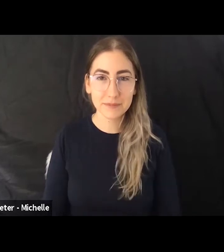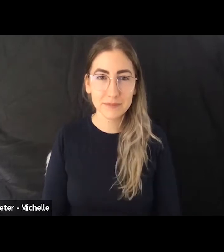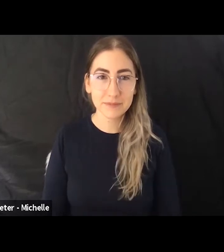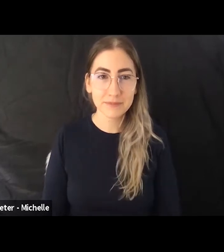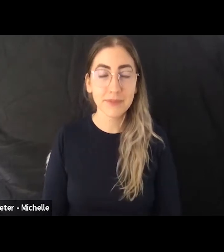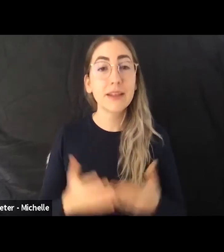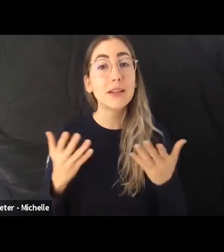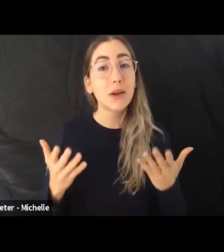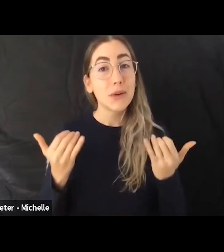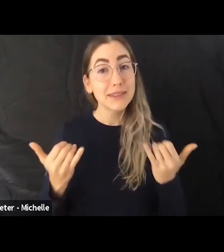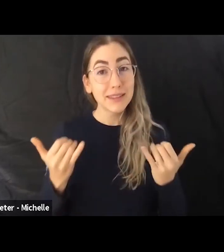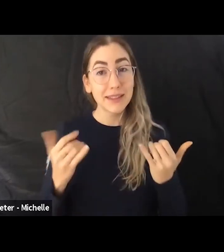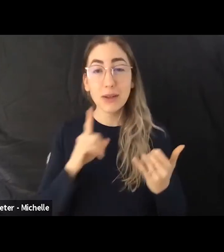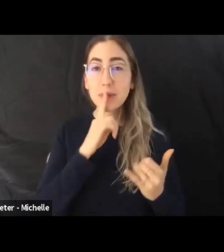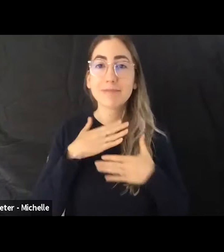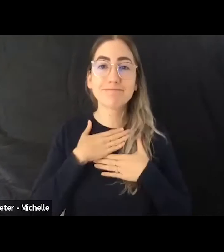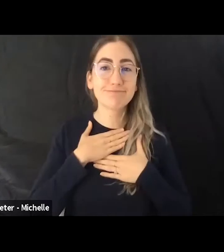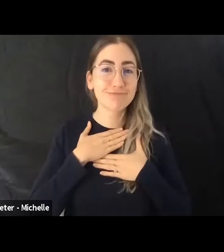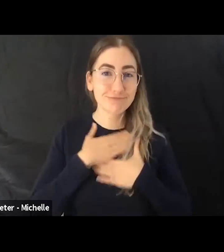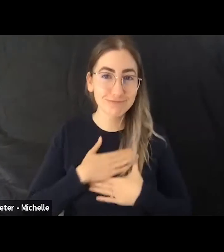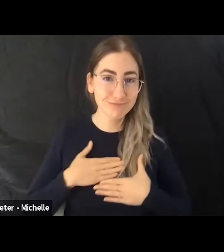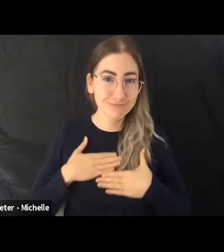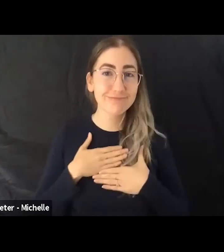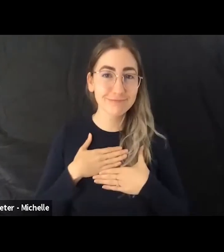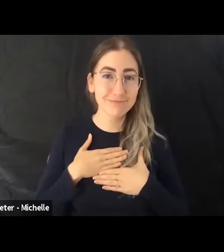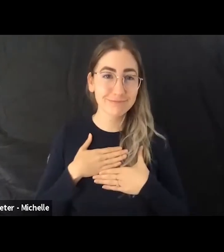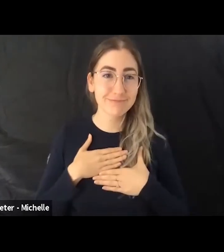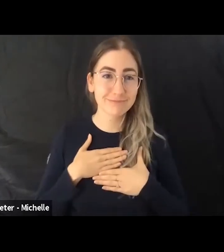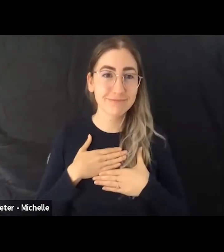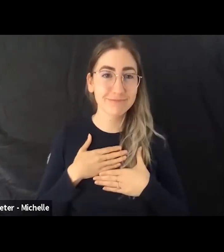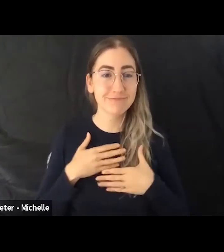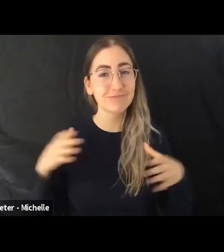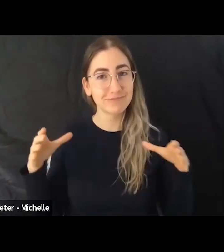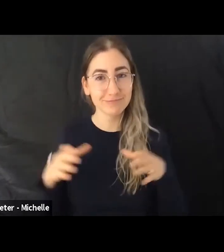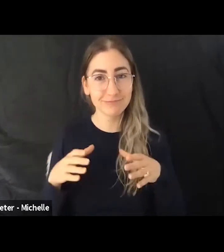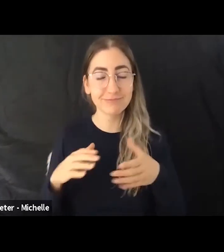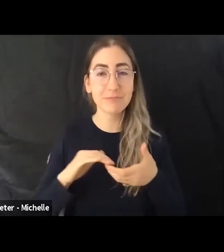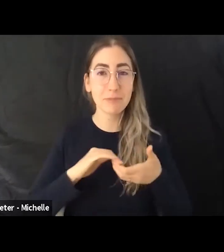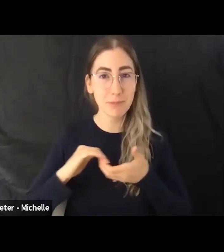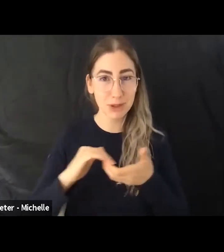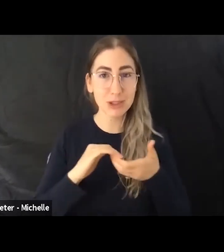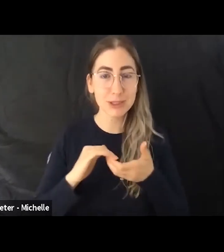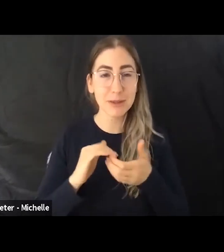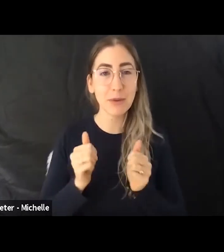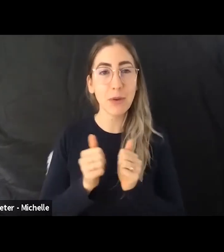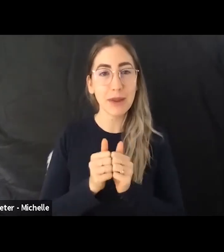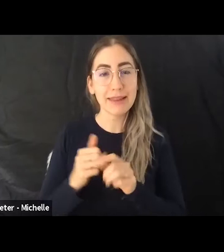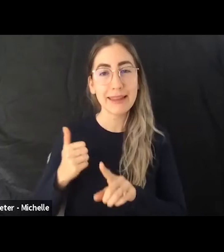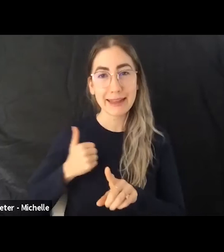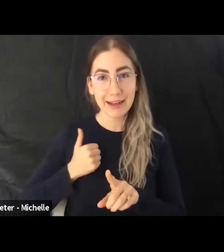SO TODAY, WE ARE VERY PLEASED TO SO TODAY, WE ARE VERY PLEASED TO BRING TOGETHER THROUGH A BRING TOGETHER THROUGH A PARTNERSHIP WITH THE CANADIAN HARD OF PARTNERSHIP WITH THE CANADIAN HARD OF HEARING ASSOCIATION HEARING ASSOCIATION WAVEFRONT CENTRE FOR COMMUNICATION ACCESSIBILITY